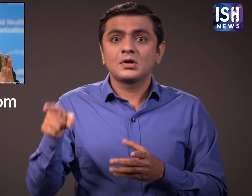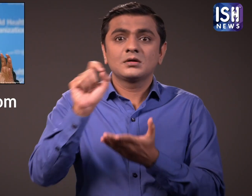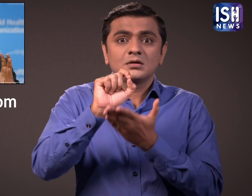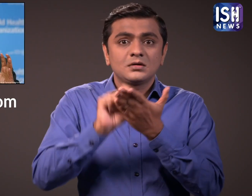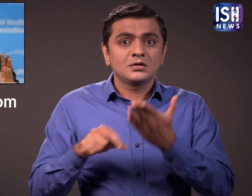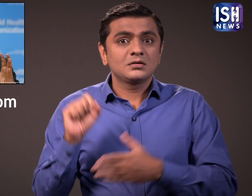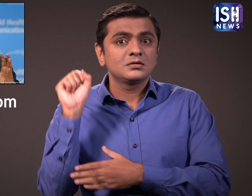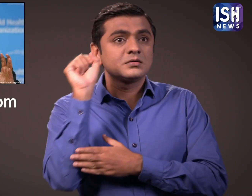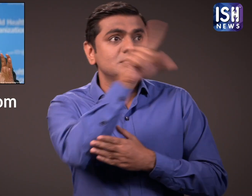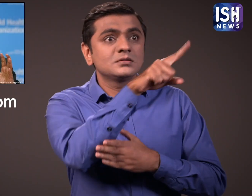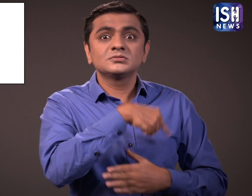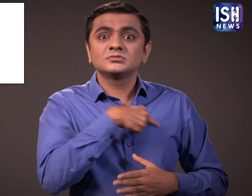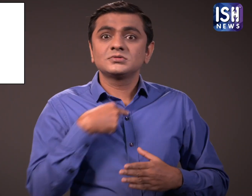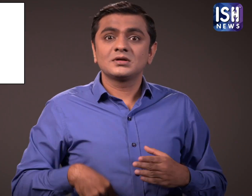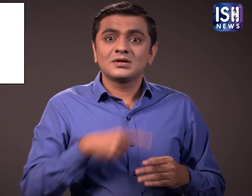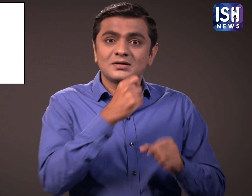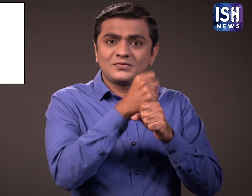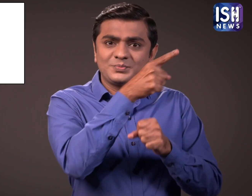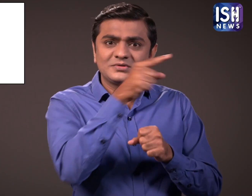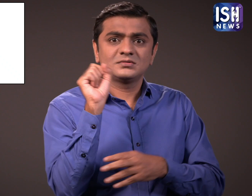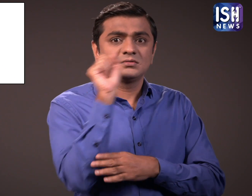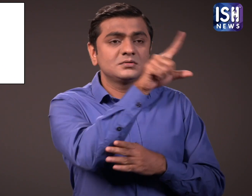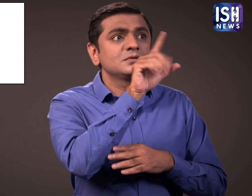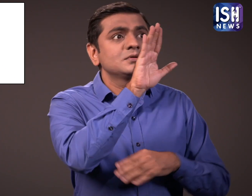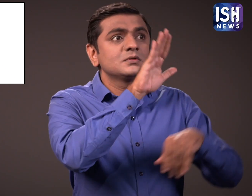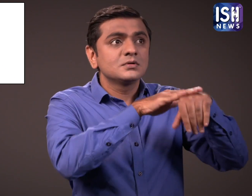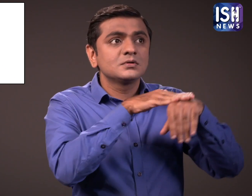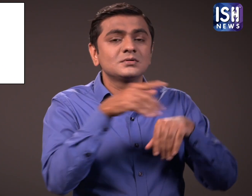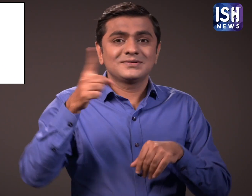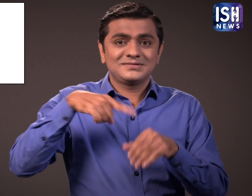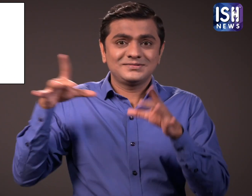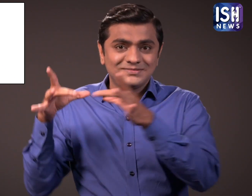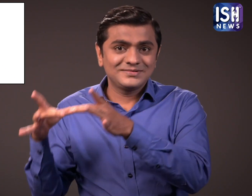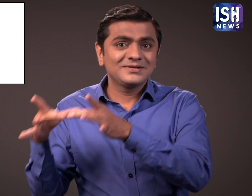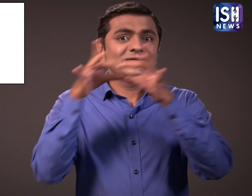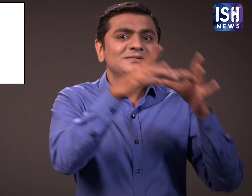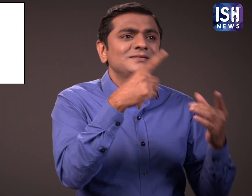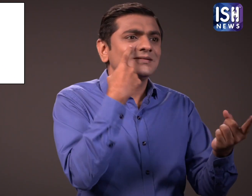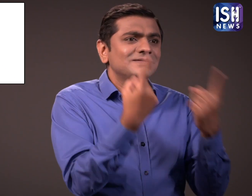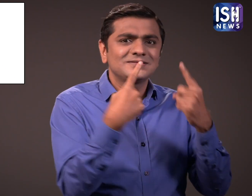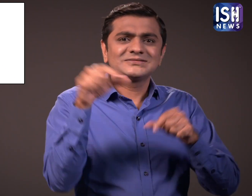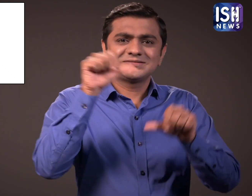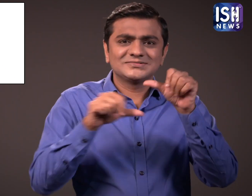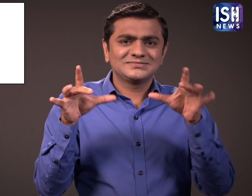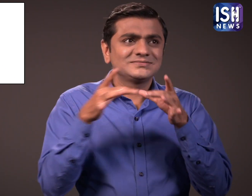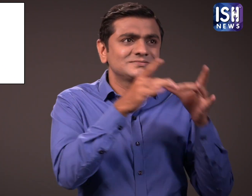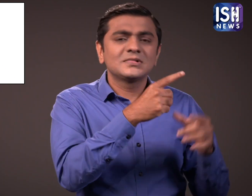WHO had seeked various approvals from China for the visit.